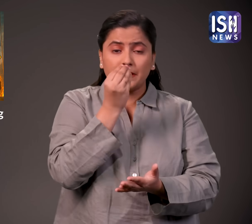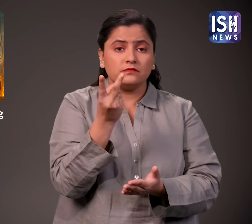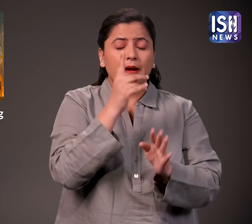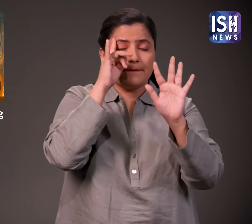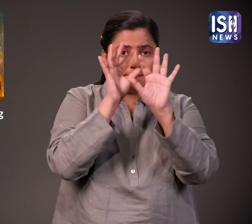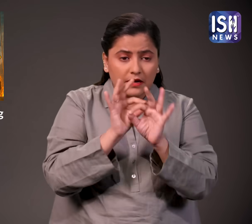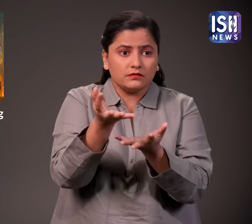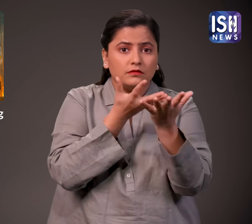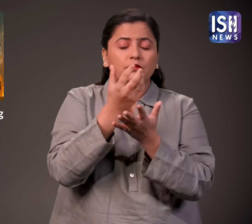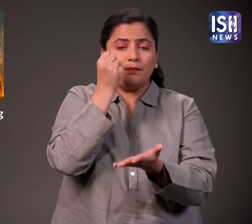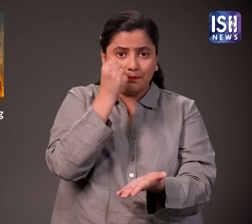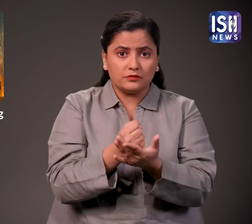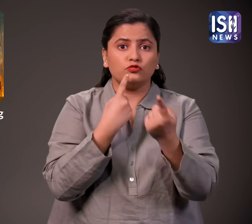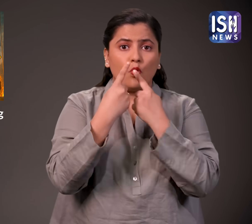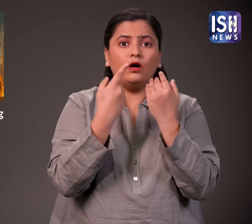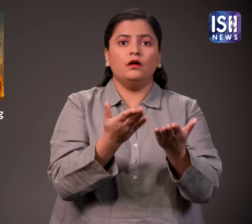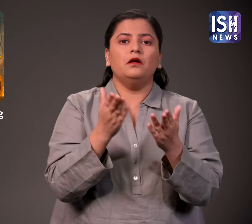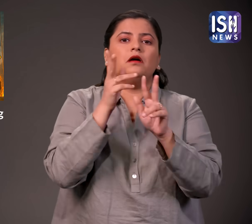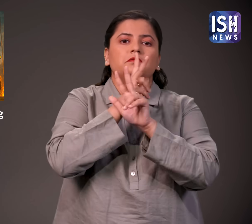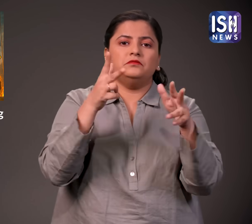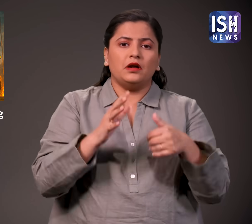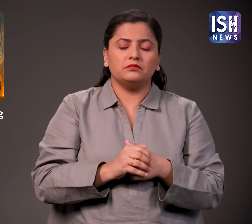He has asked both the countries to solve the issue peacefully.